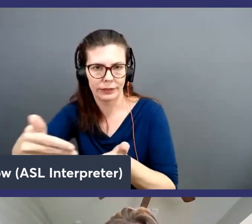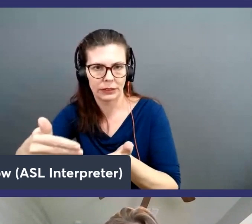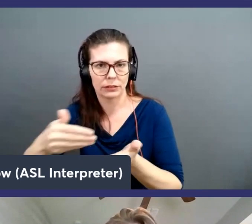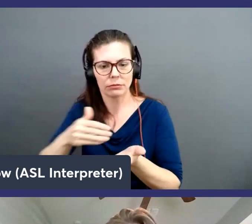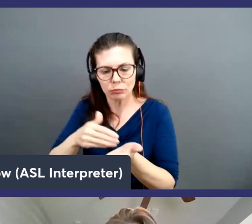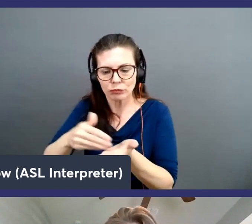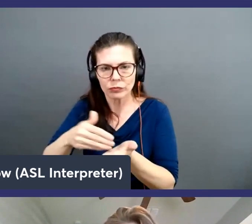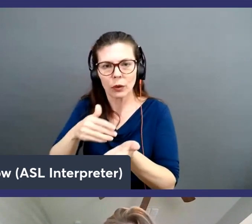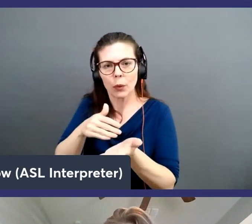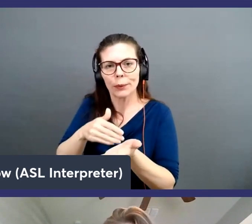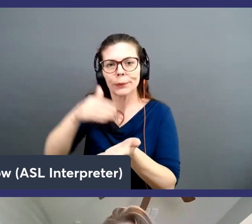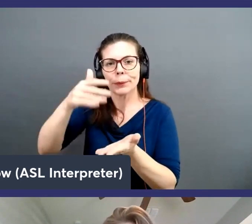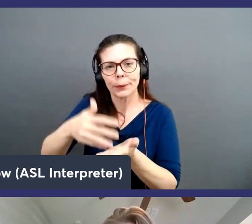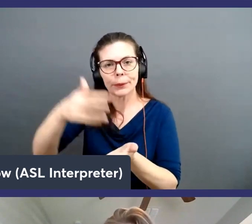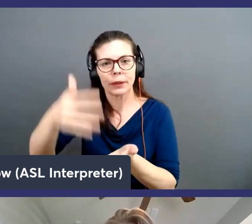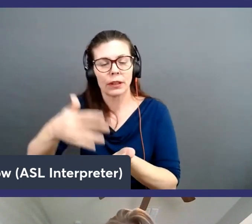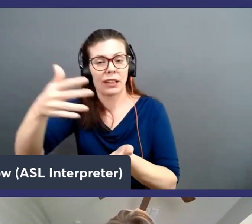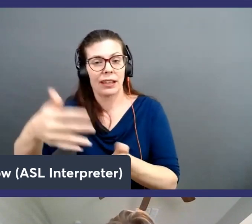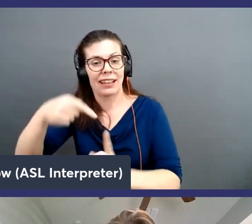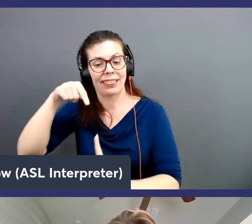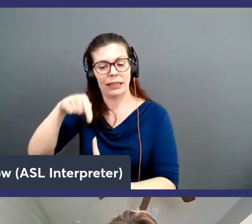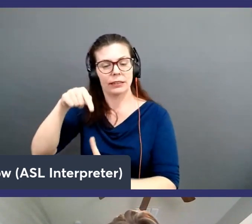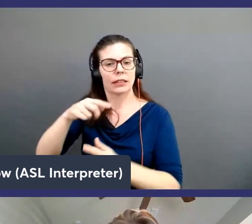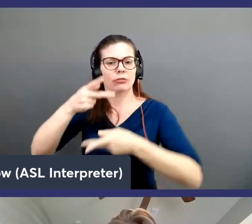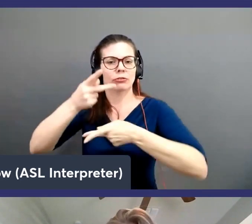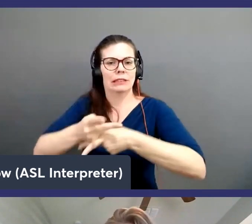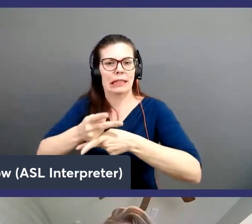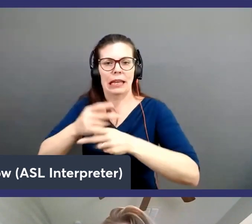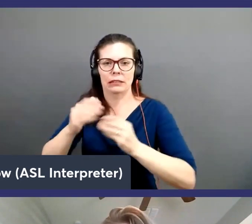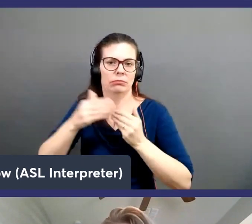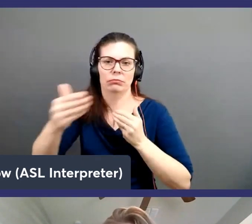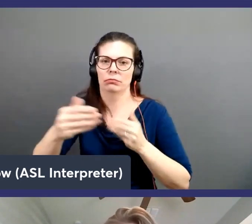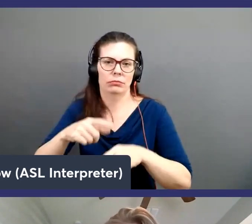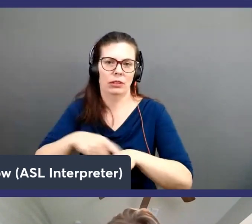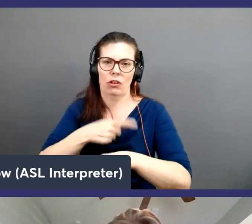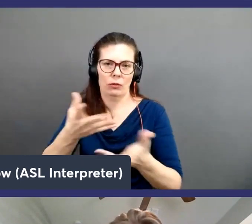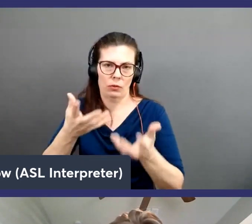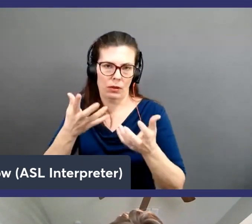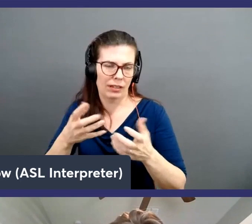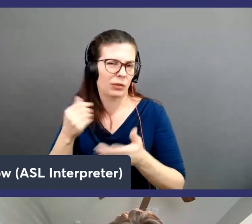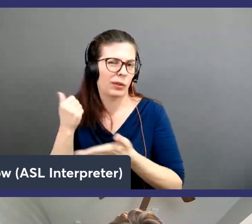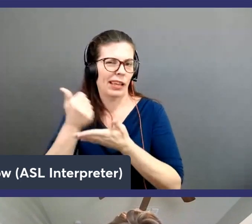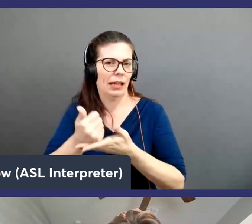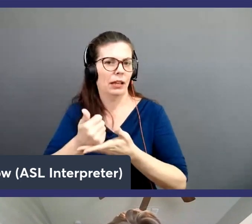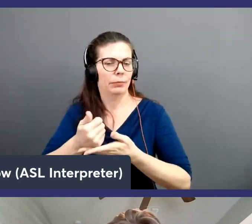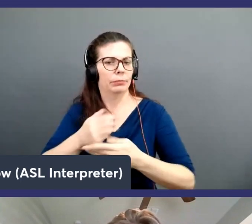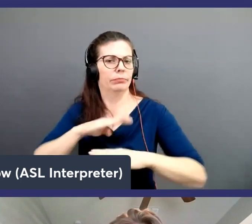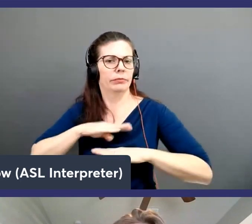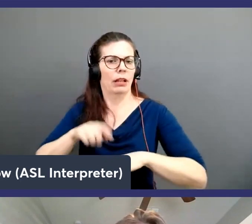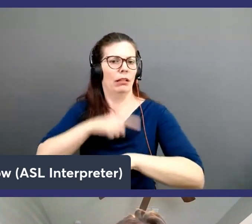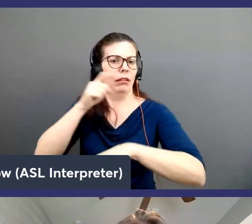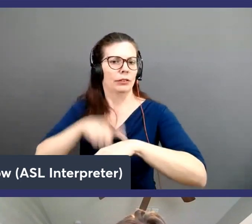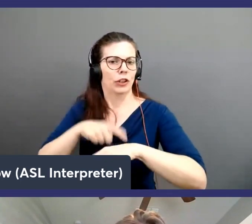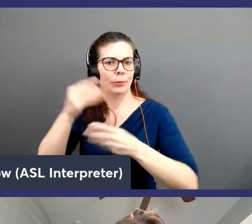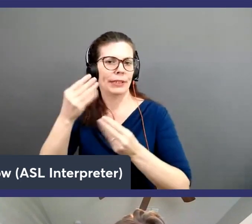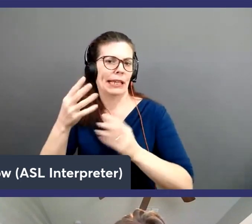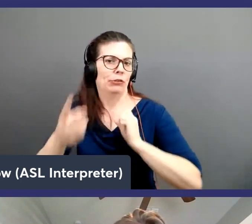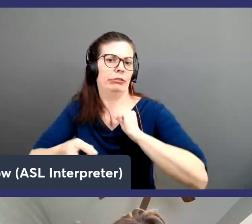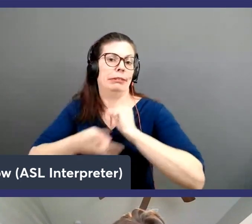and the periodic backups can be retained for as long as you want, so they help you to meet your long-term data retention needs.